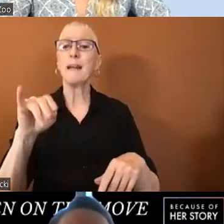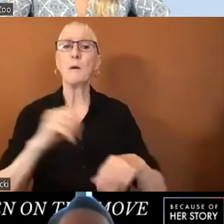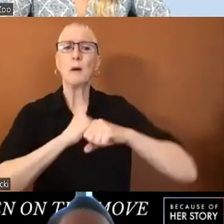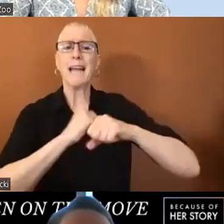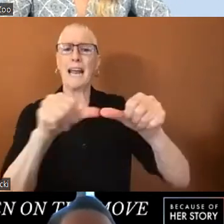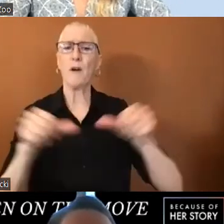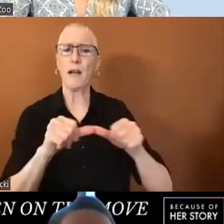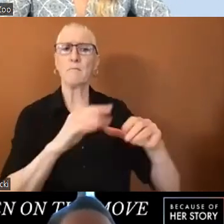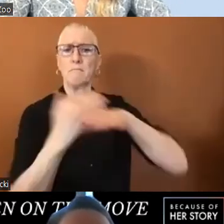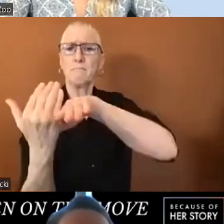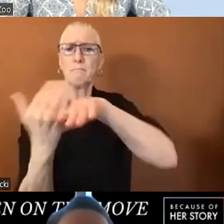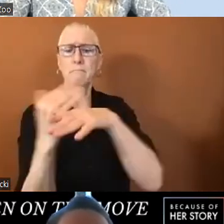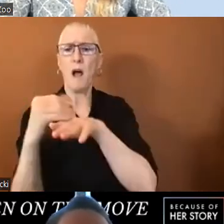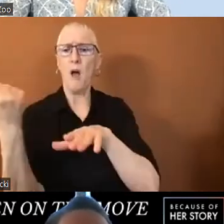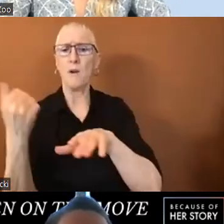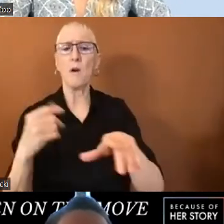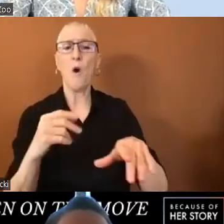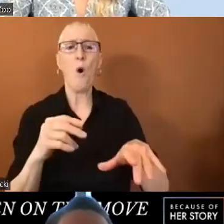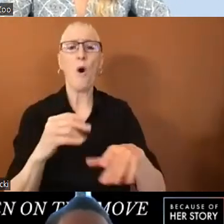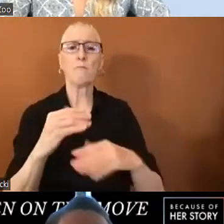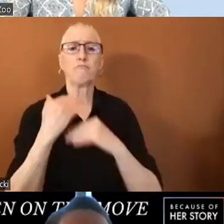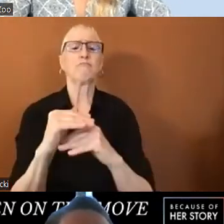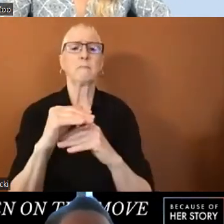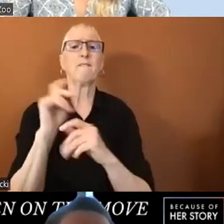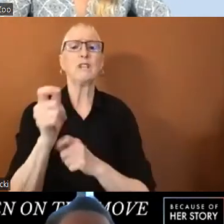or strict fishing in areas when endangered whales are known to occur